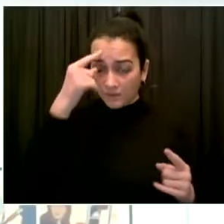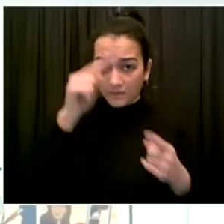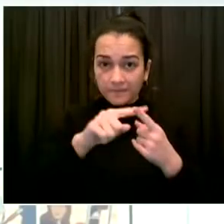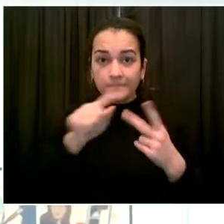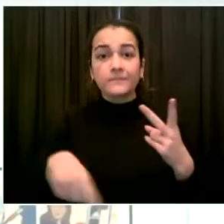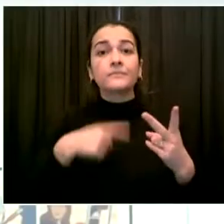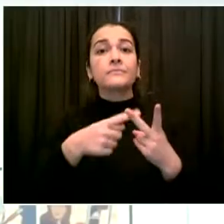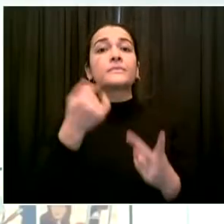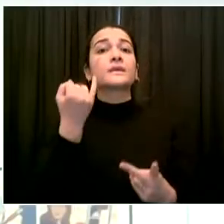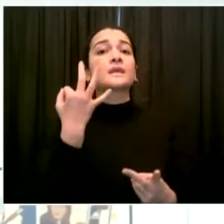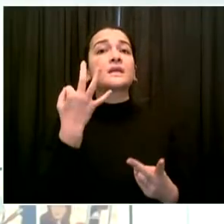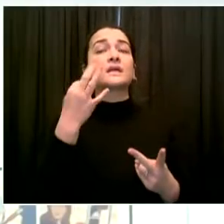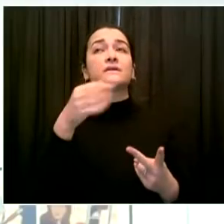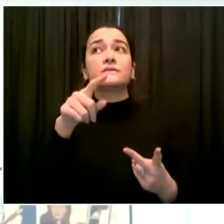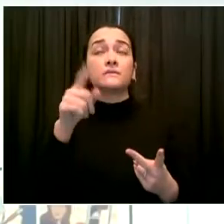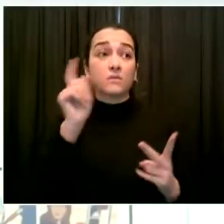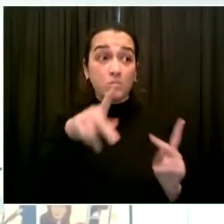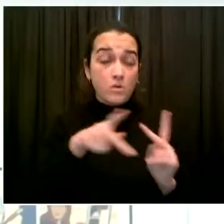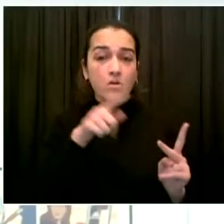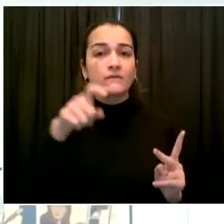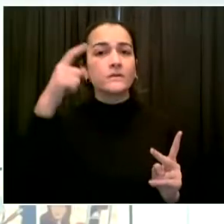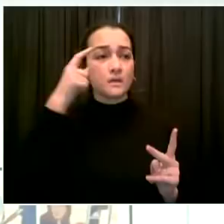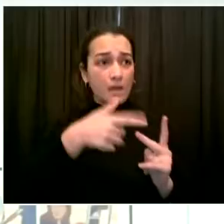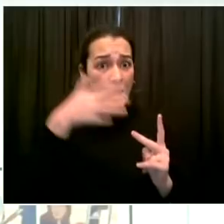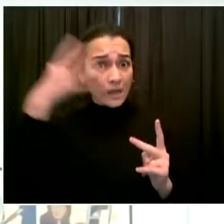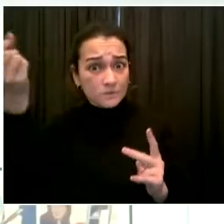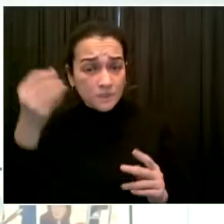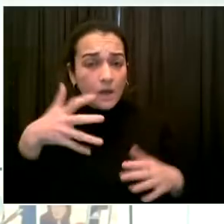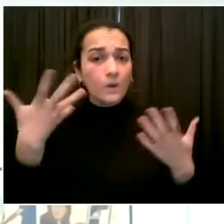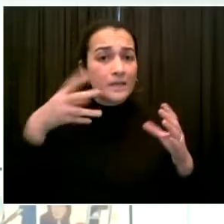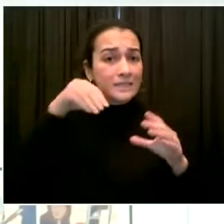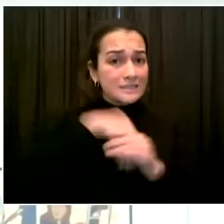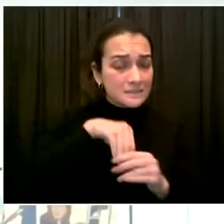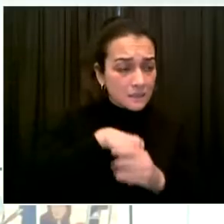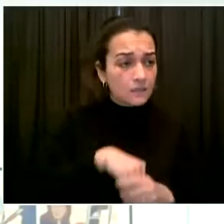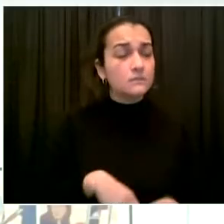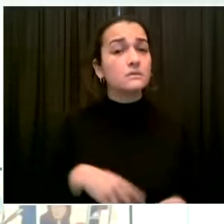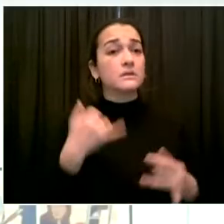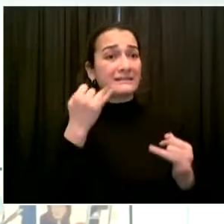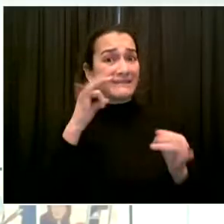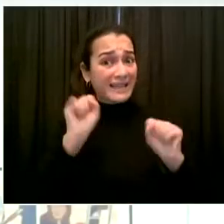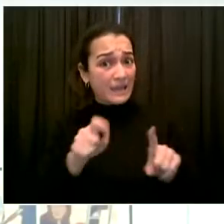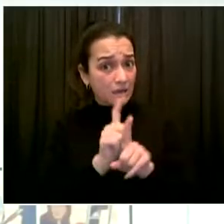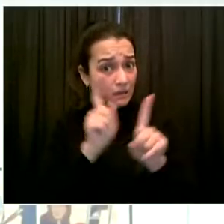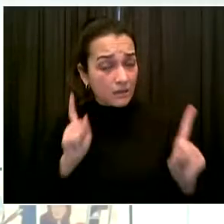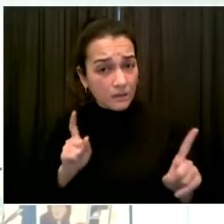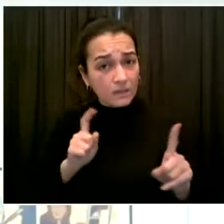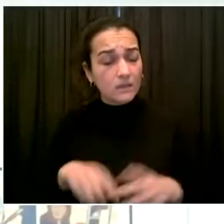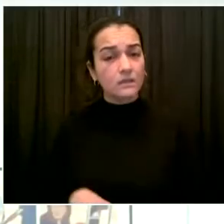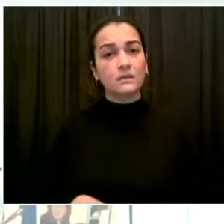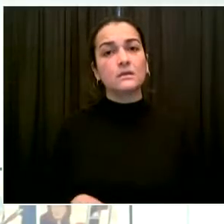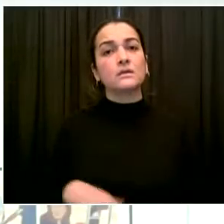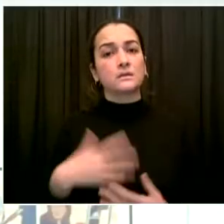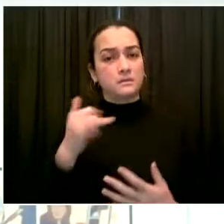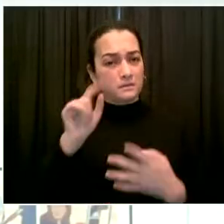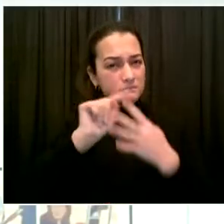SAME-DAY TESTS AND DISTANCING AND I DO ADVISE OLEDR ADULTS AND OTHERS AT HIGHER SKRI TO SKIP OPTIONAL